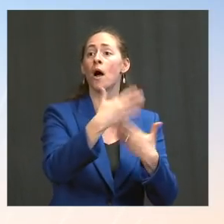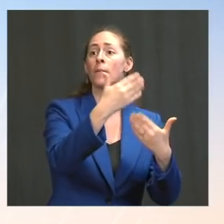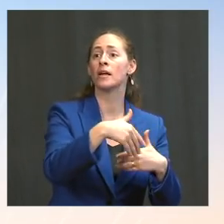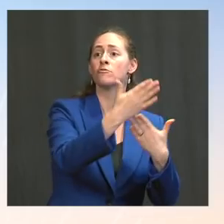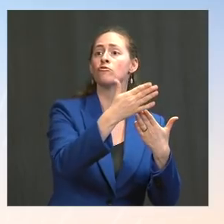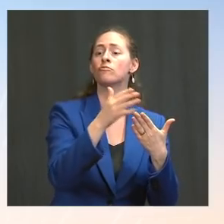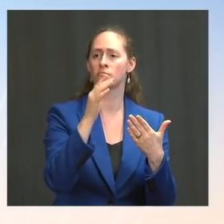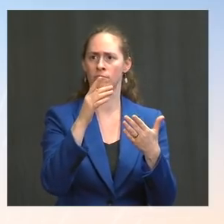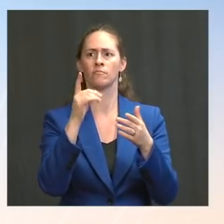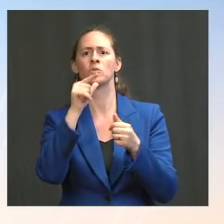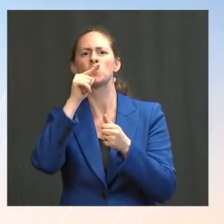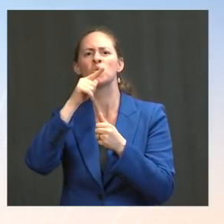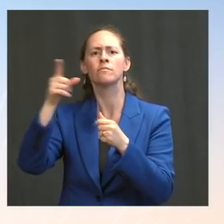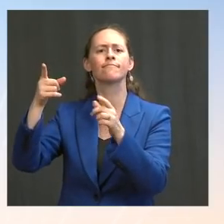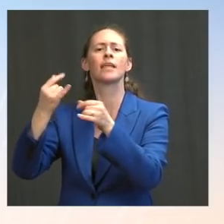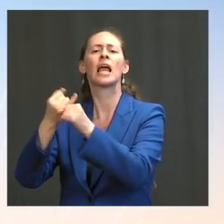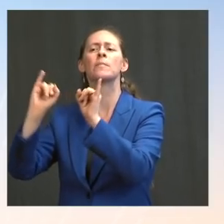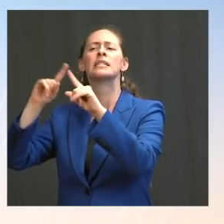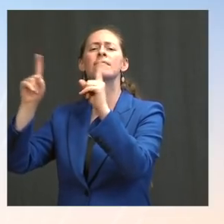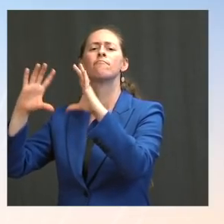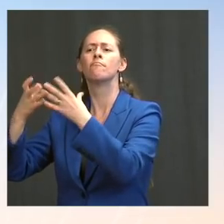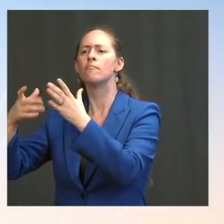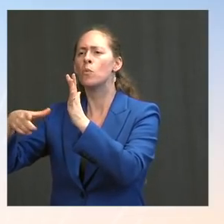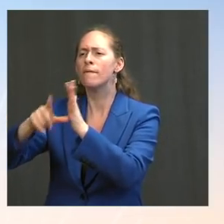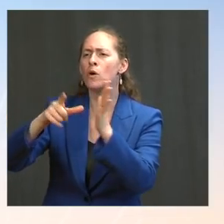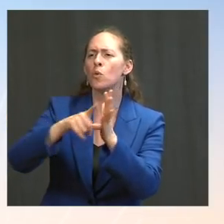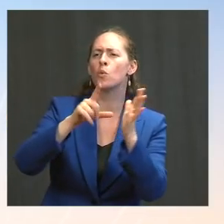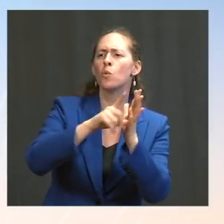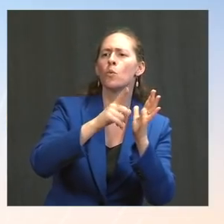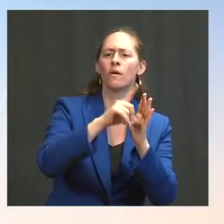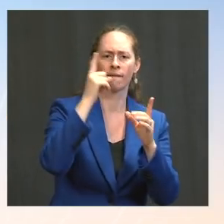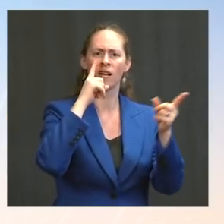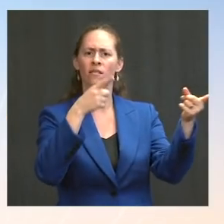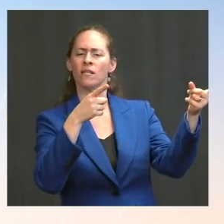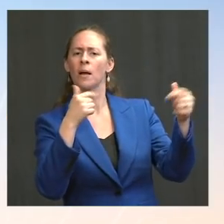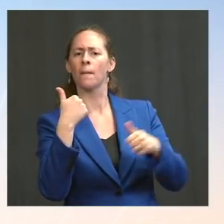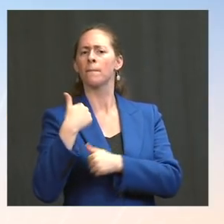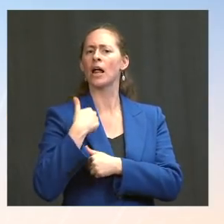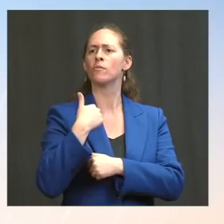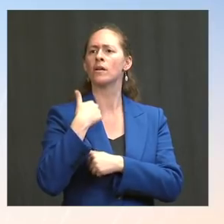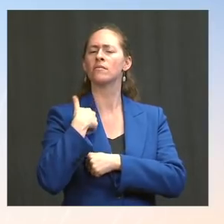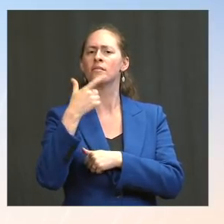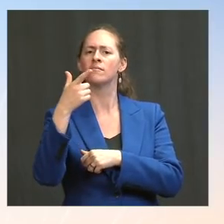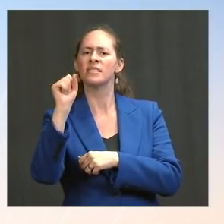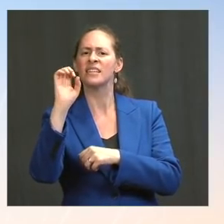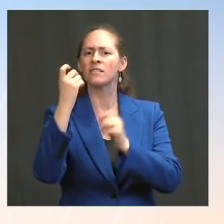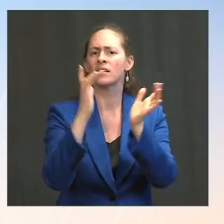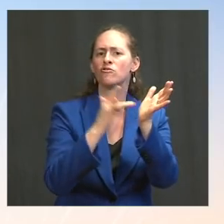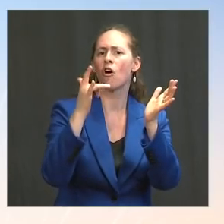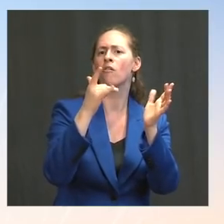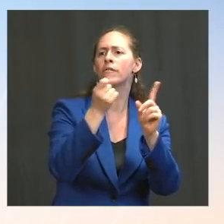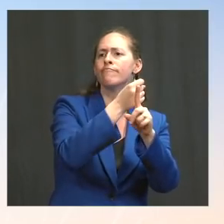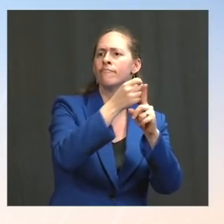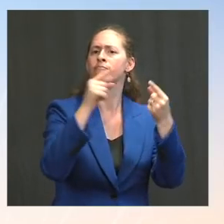on Military Sexual Assault. He views sexual assault as an abuse of power, an affront to our shared humanity. And sexual athault [sic]